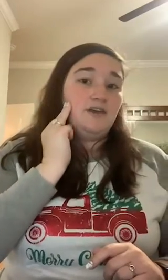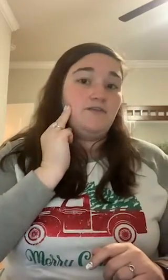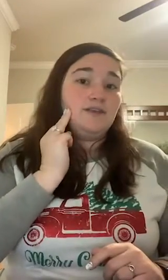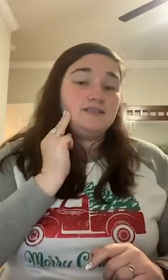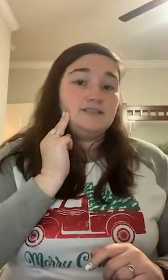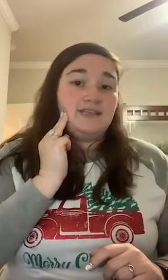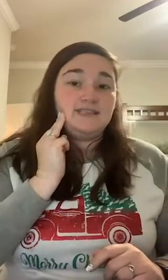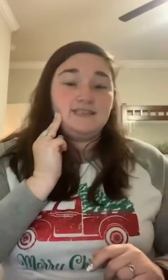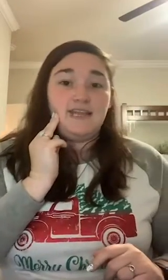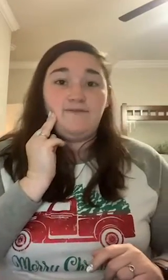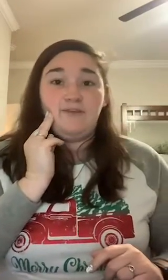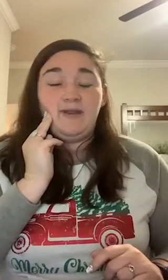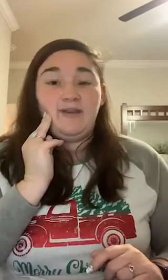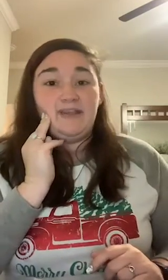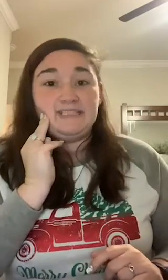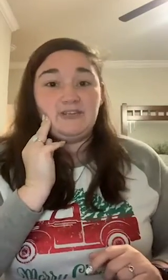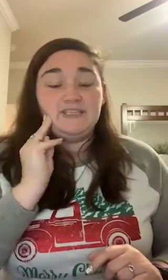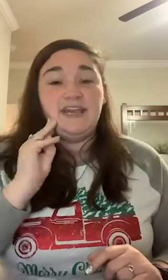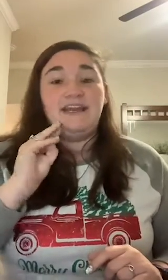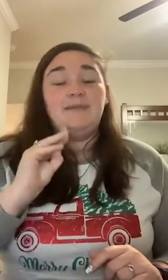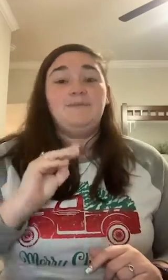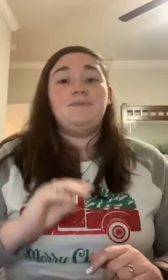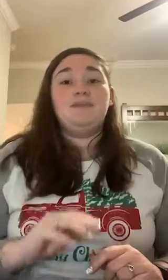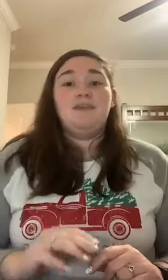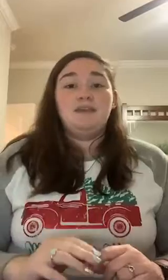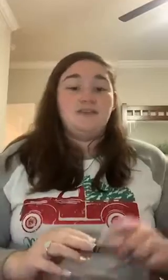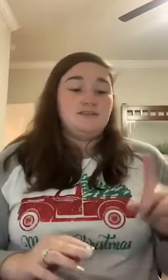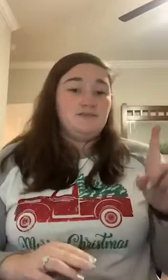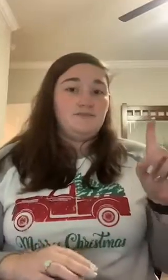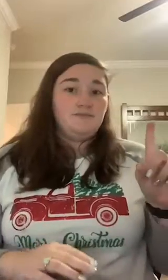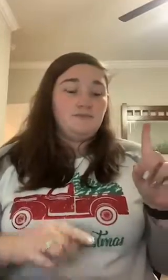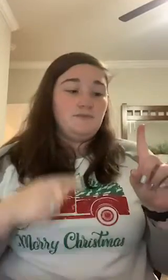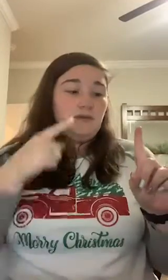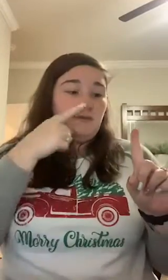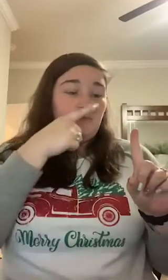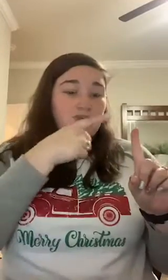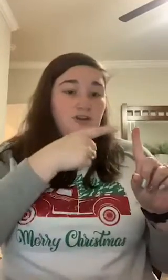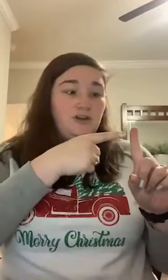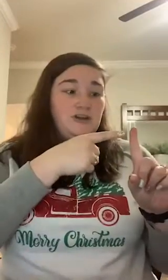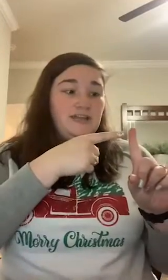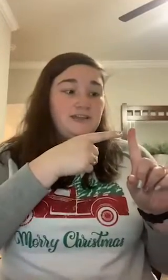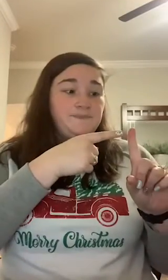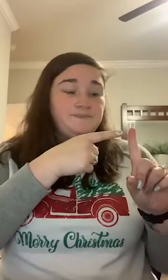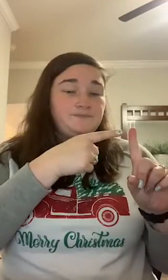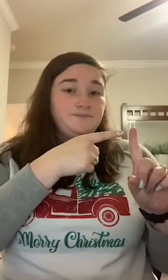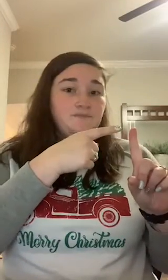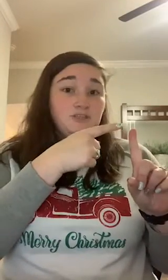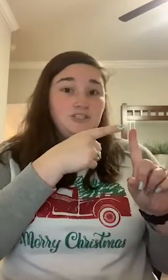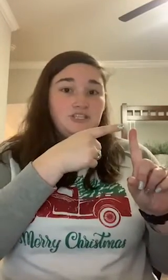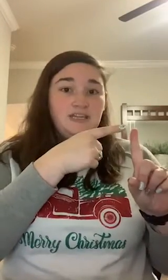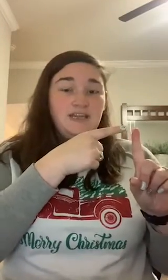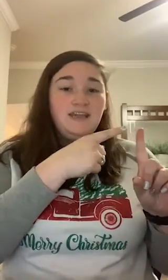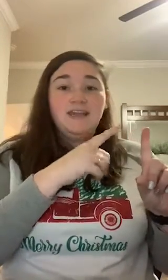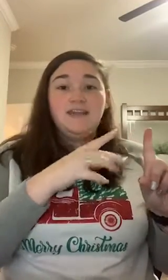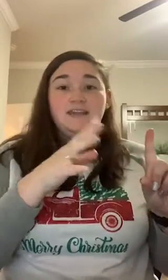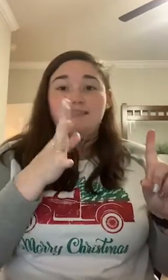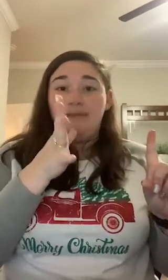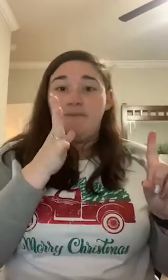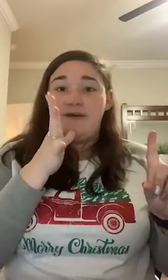face. that's the sign for Mary. that's her sign name. so then you point to her again. she is a mother